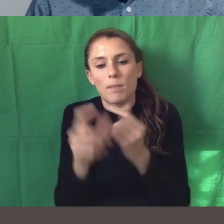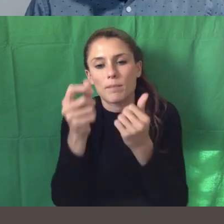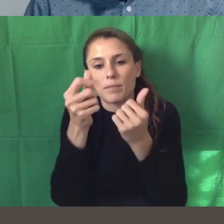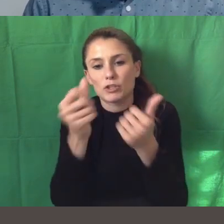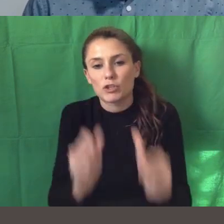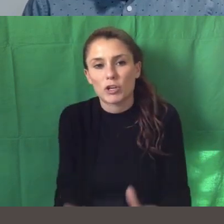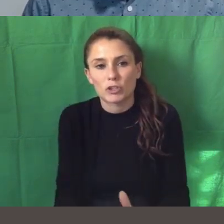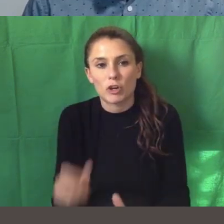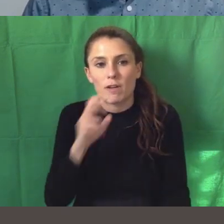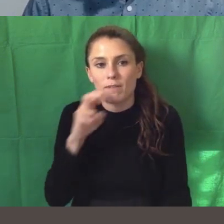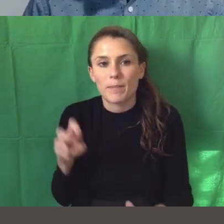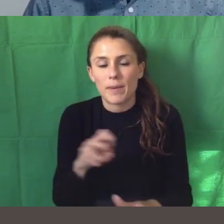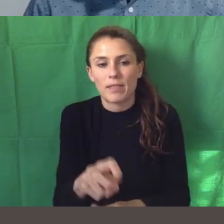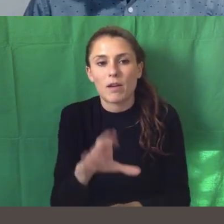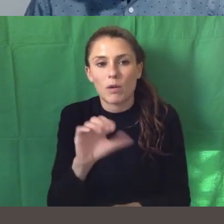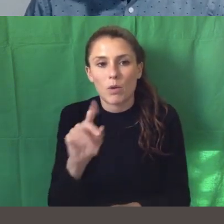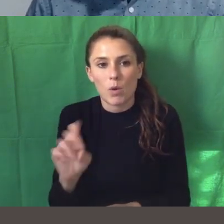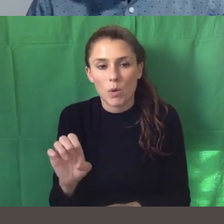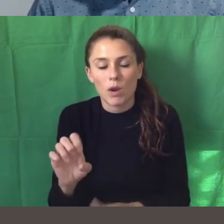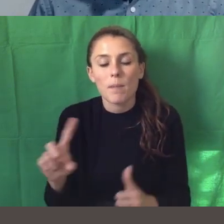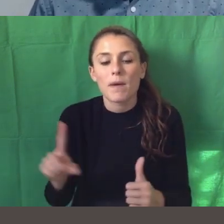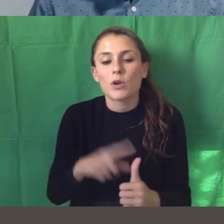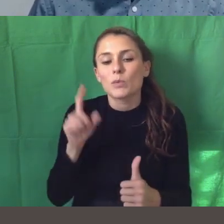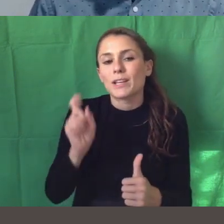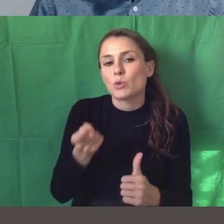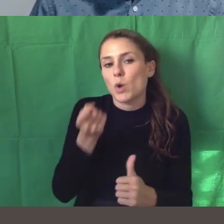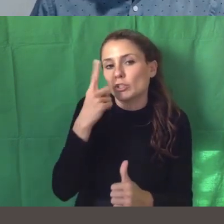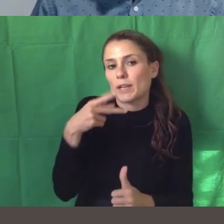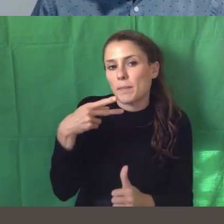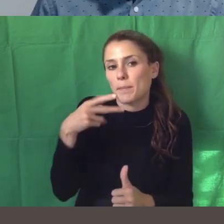But first, we're going to have to understand PEG a little more.